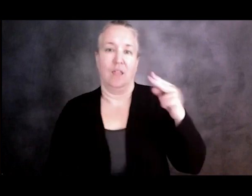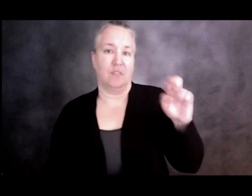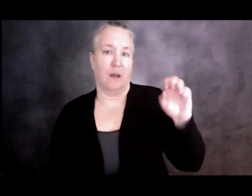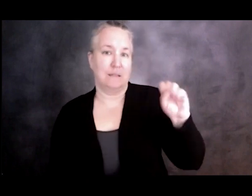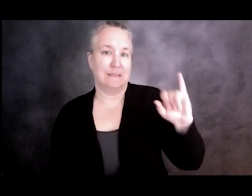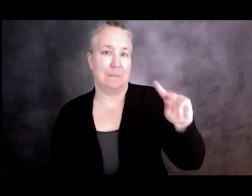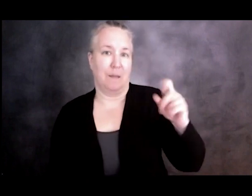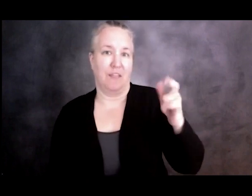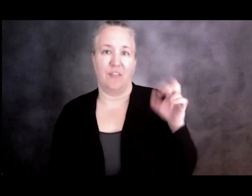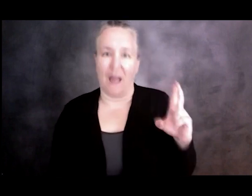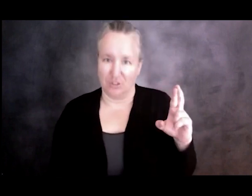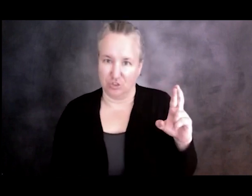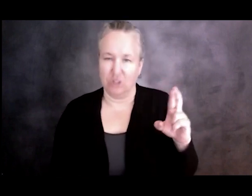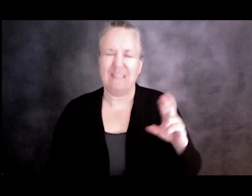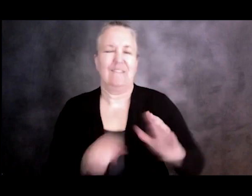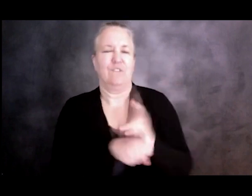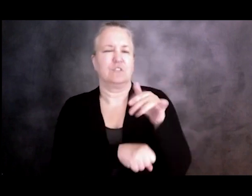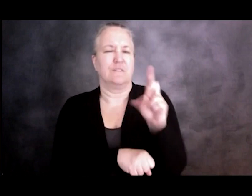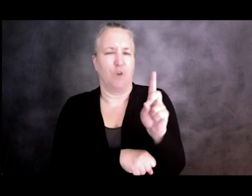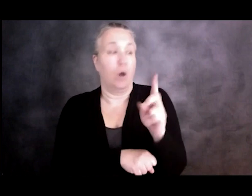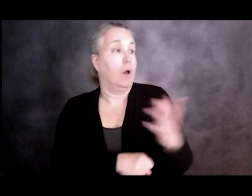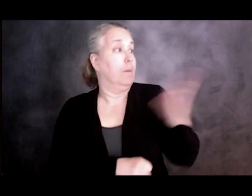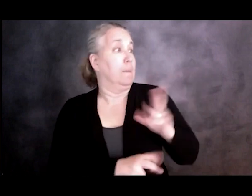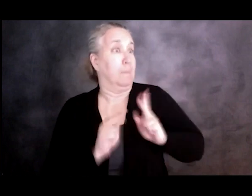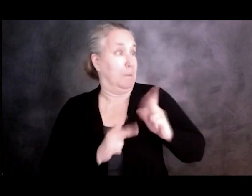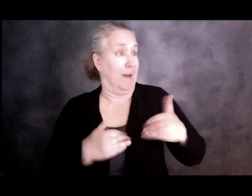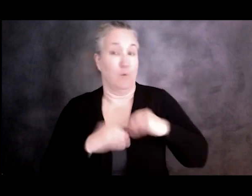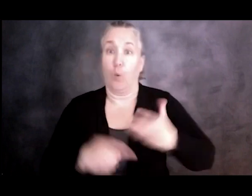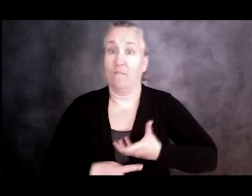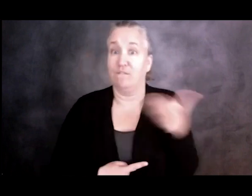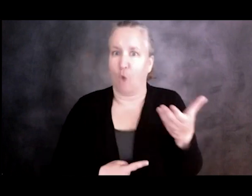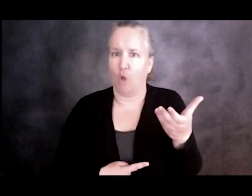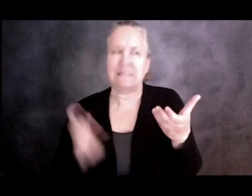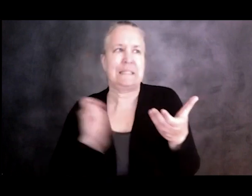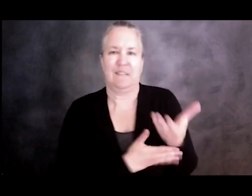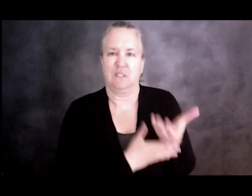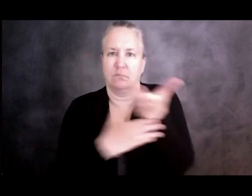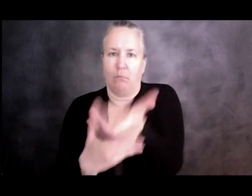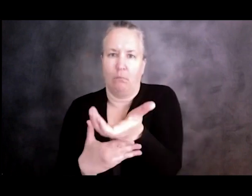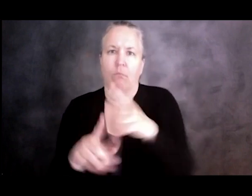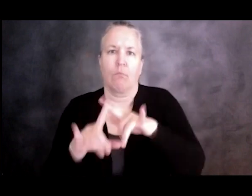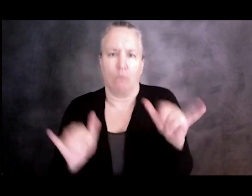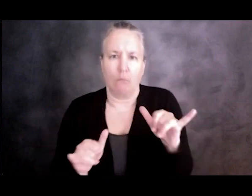"fills a void giving voice to the previously voiceless while it compels the rest of us to look at the events of 40